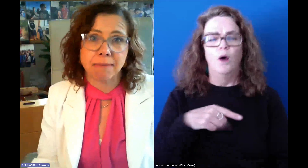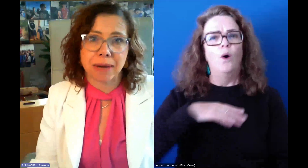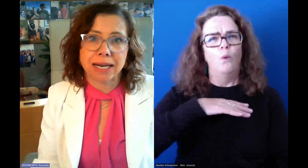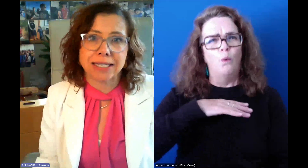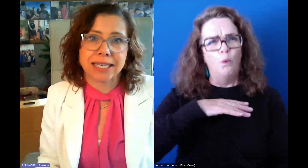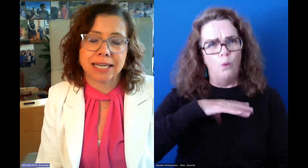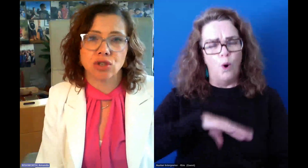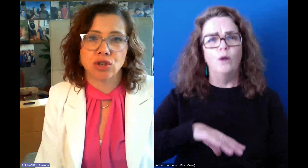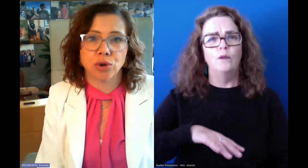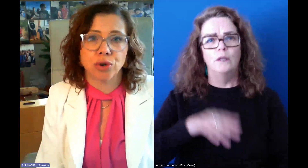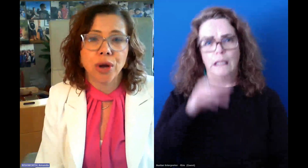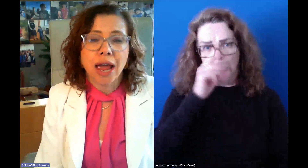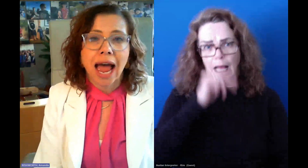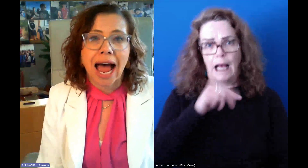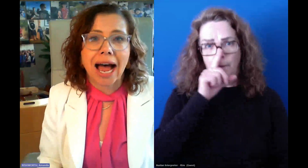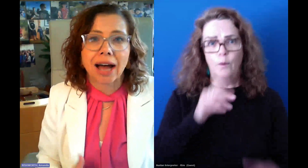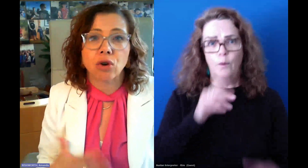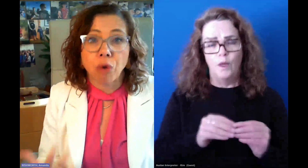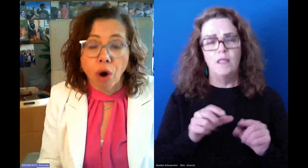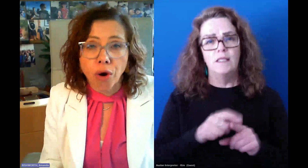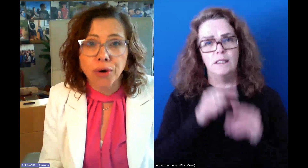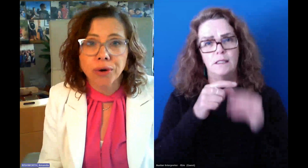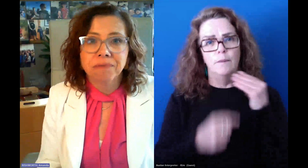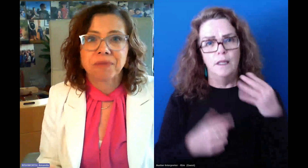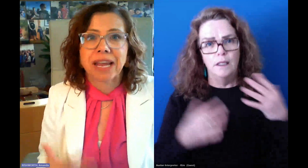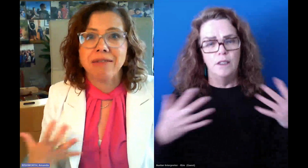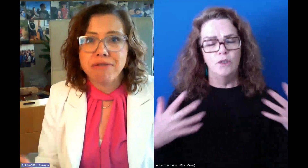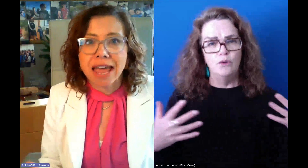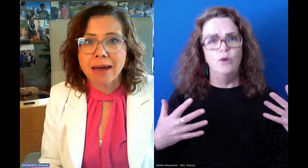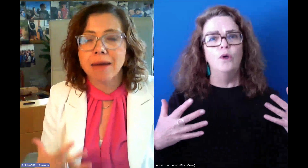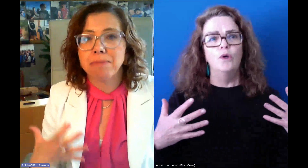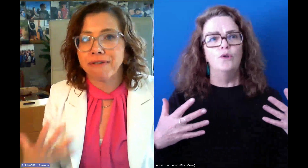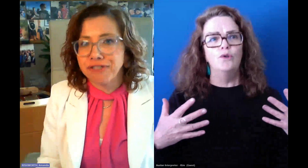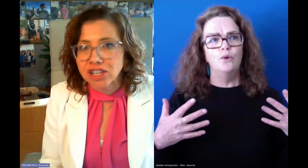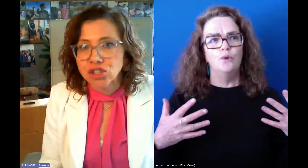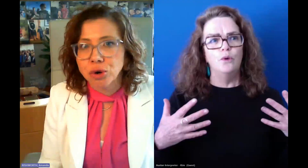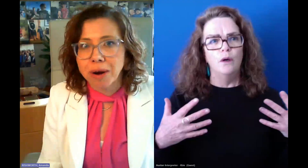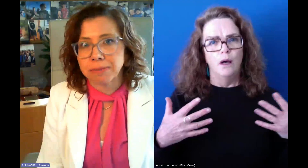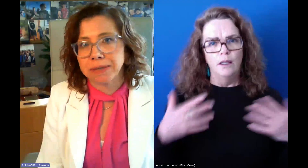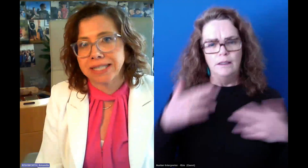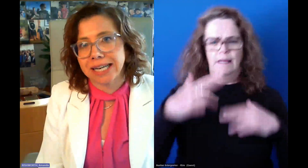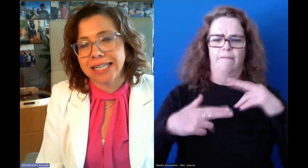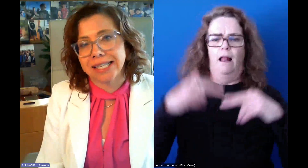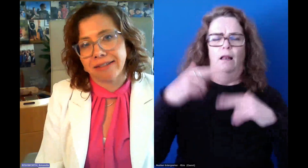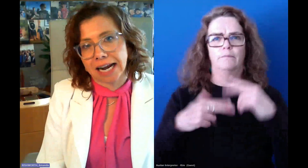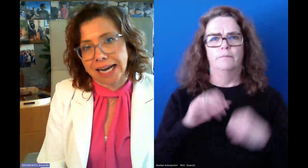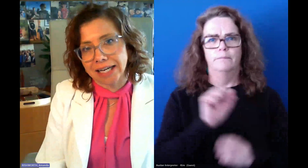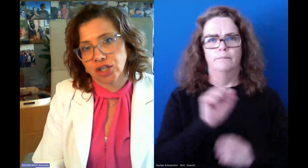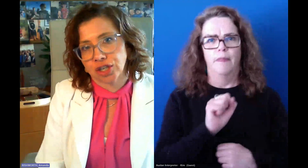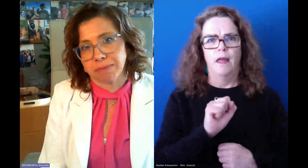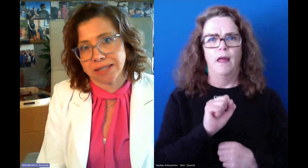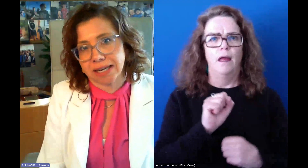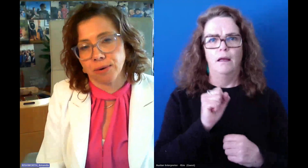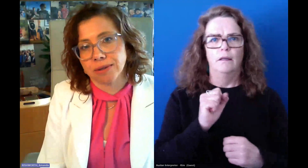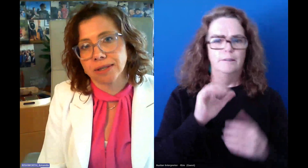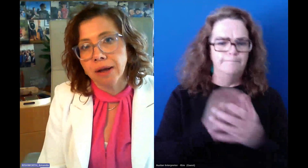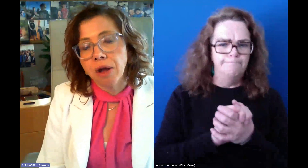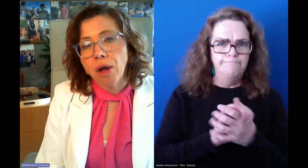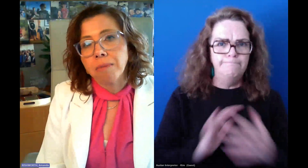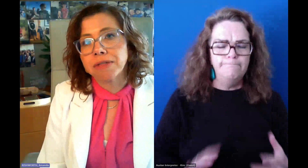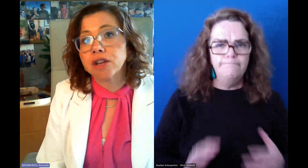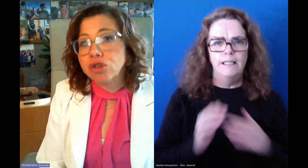disabilities to grow in their professional expertise and their leadership skills. But the